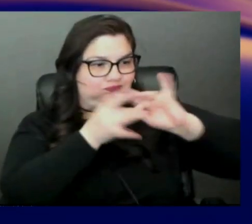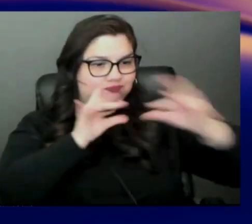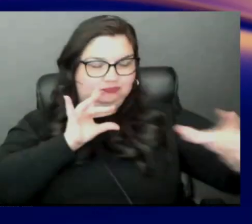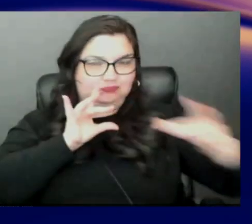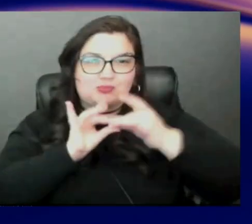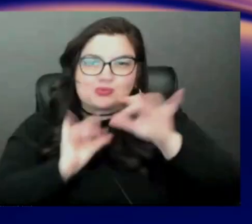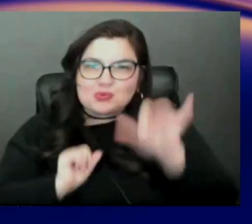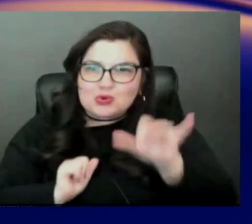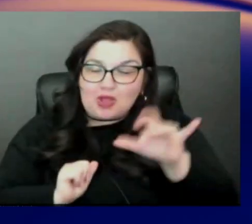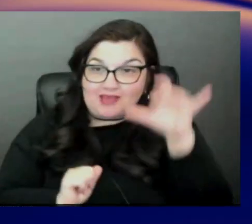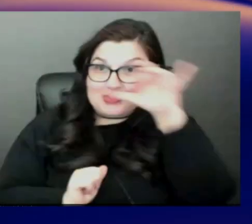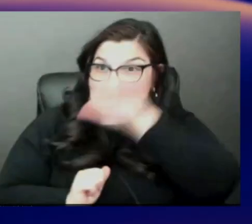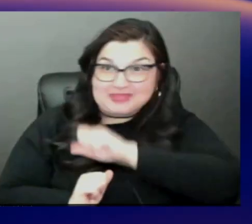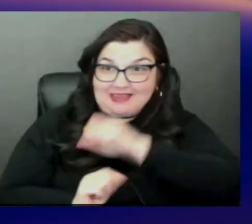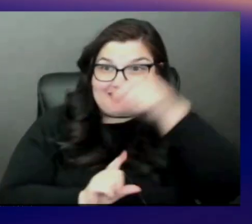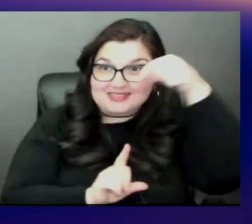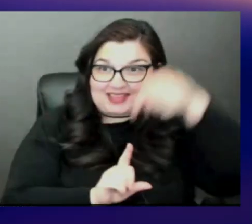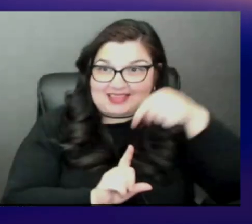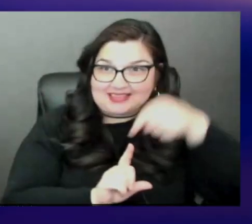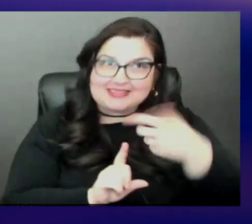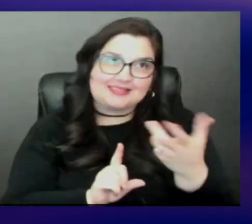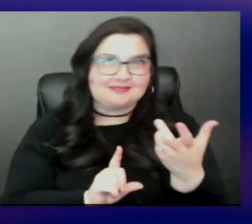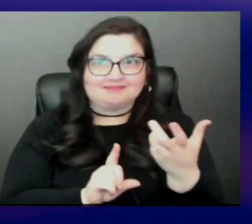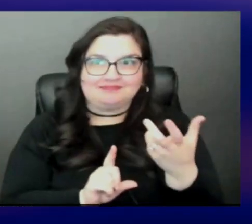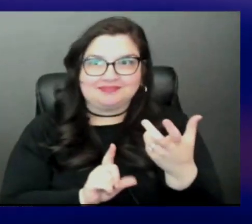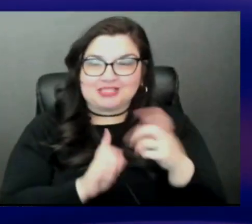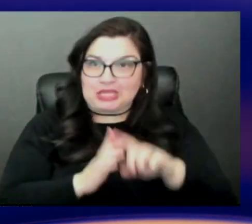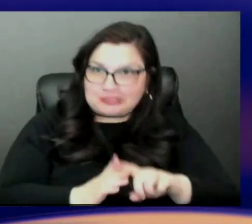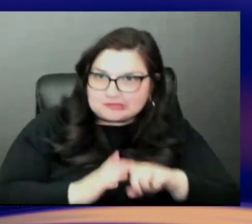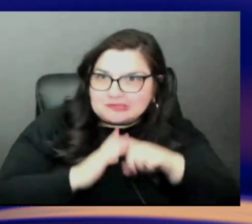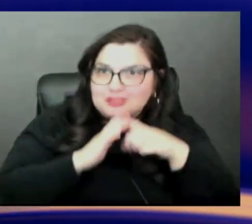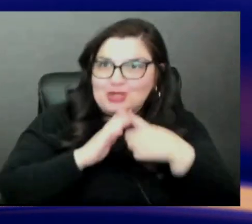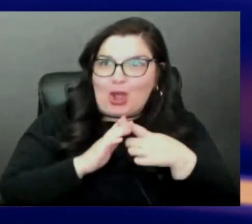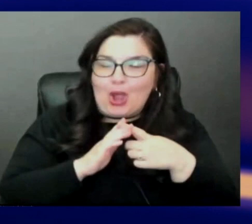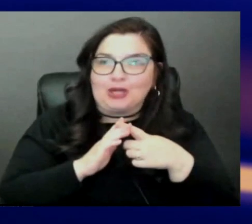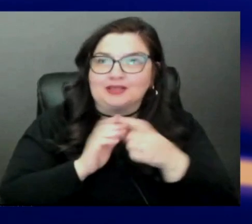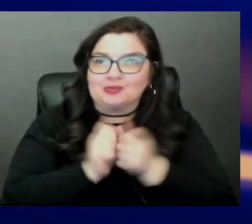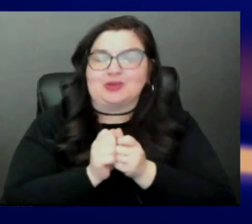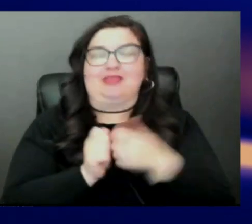we're just kind of getting started with the amount of things that Athena's allowing us to do